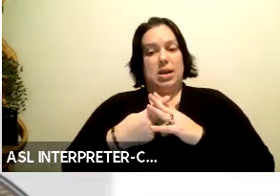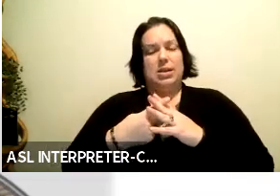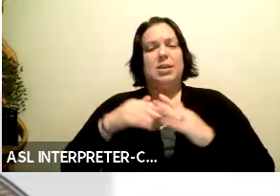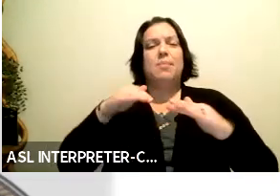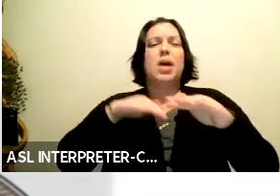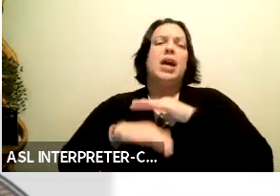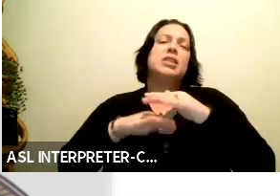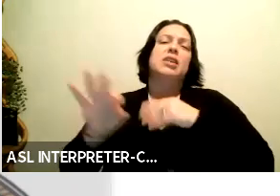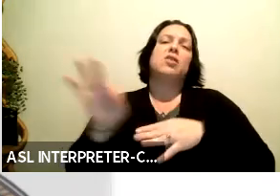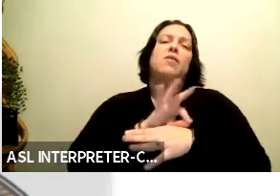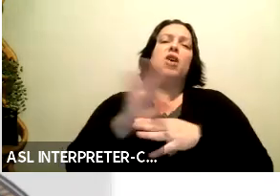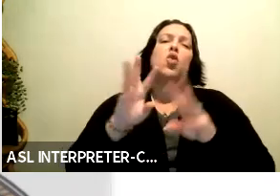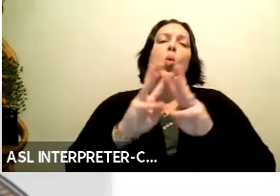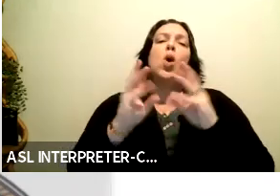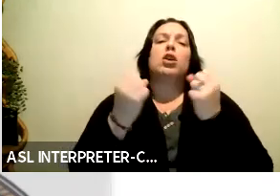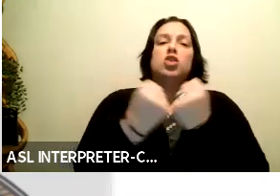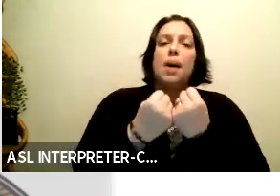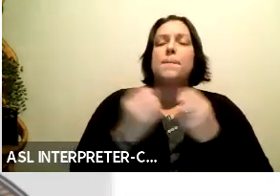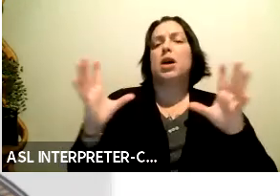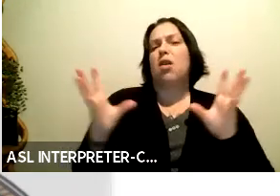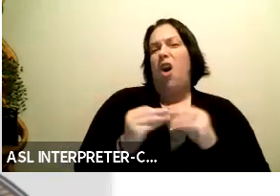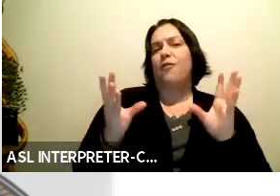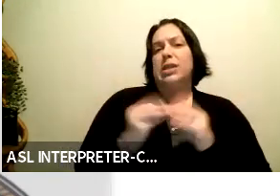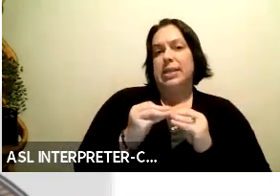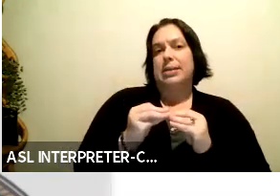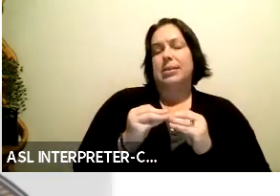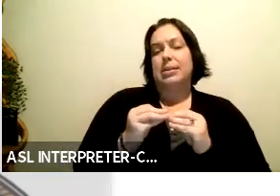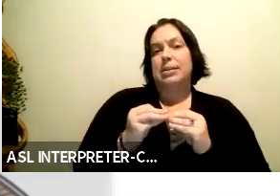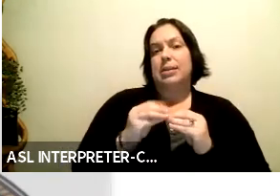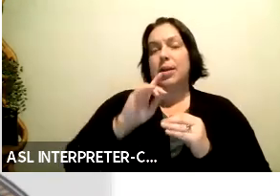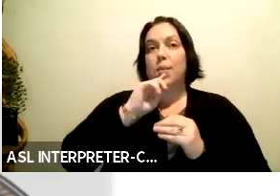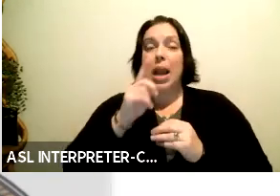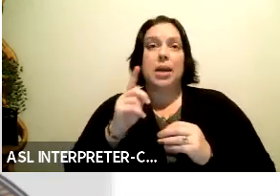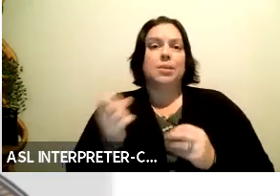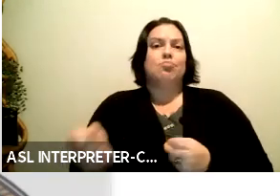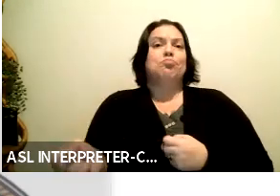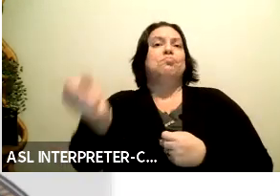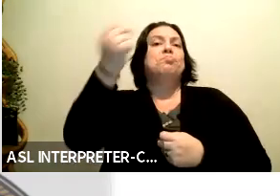functional needs workshops and conferences that helped gather a snapshot. We gathered feedback